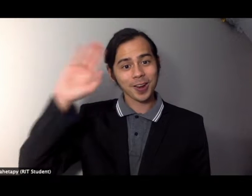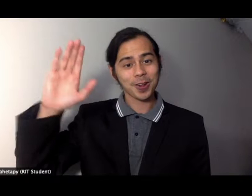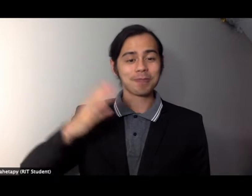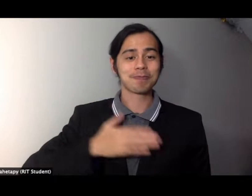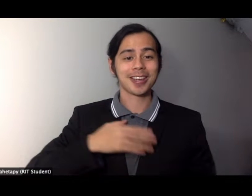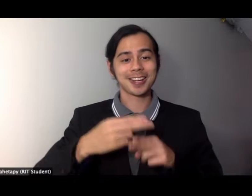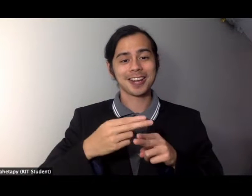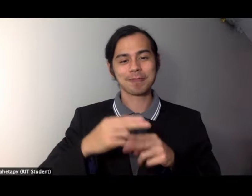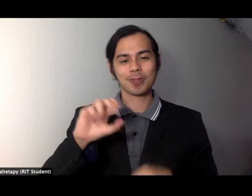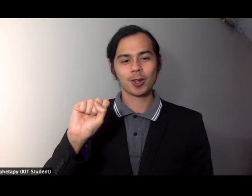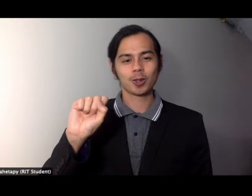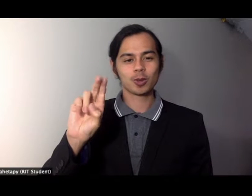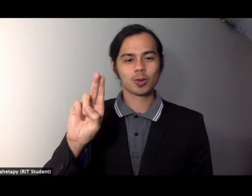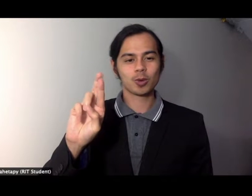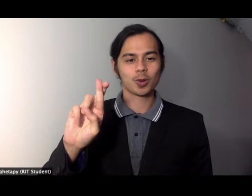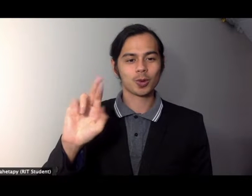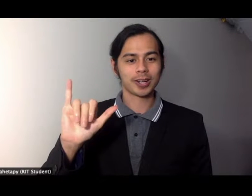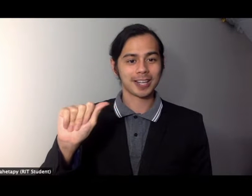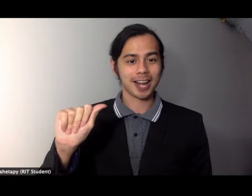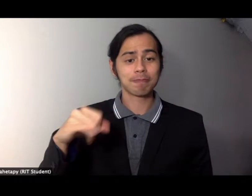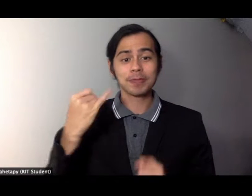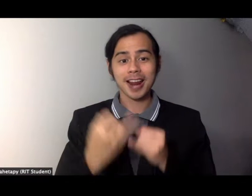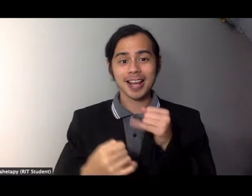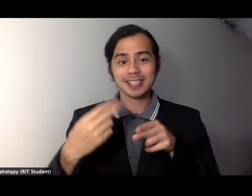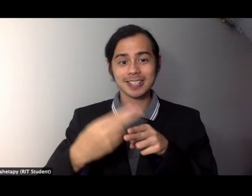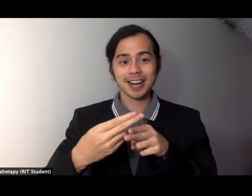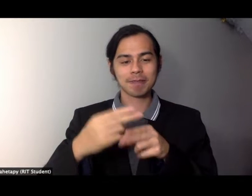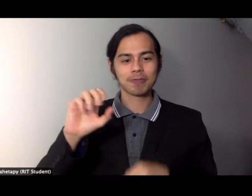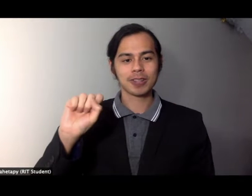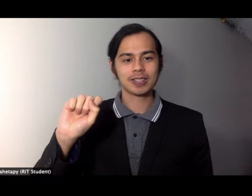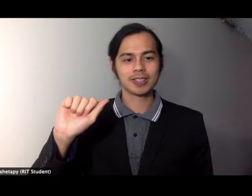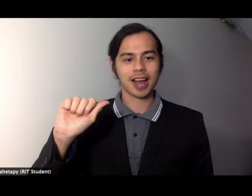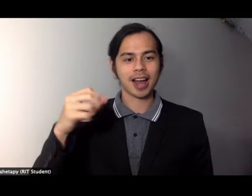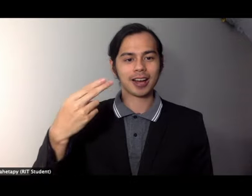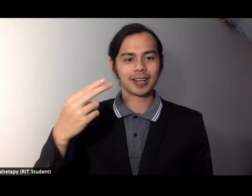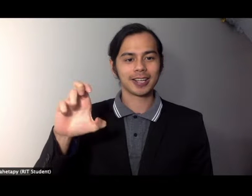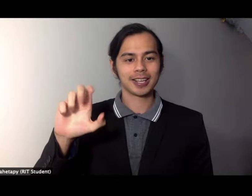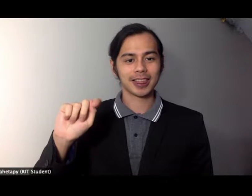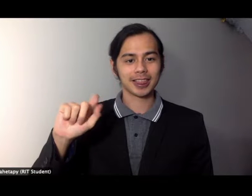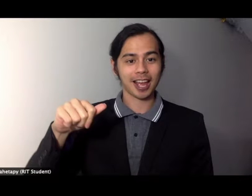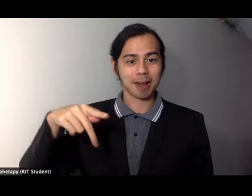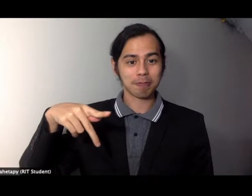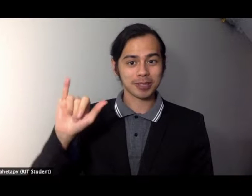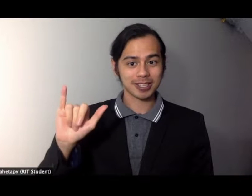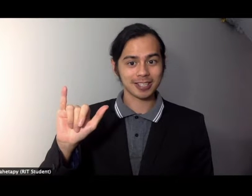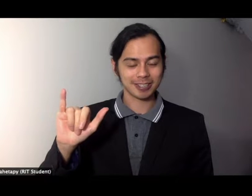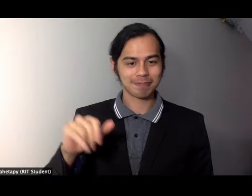Hello, my name is Surya Sahetapy.